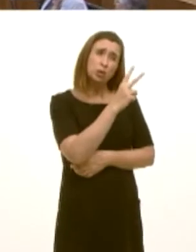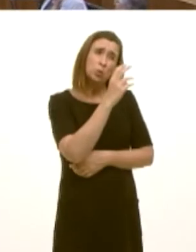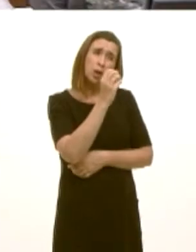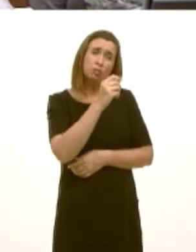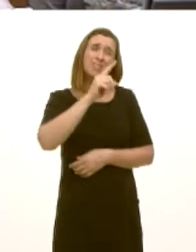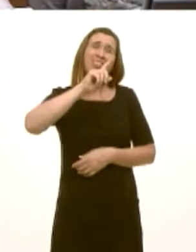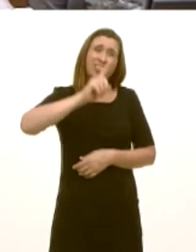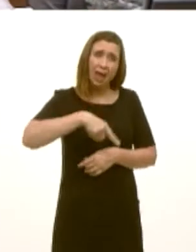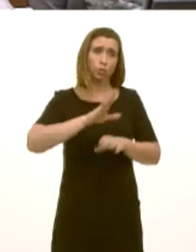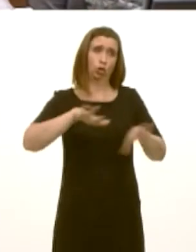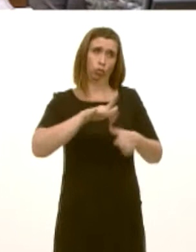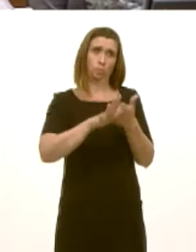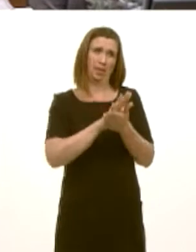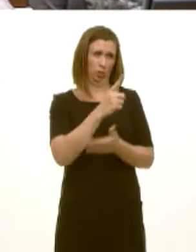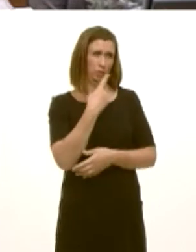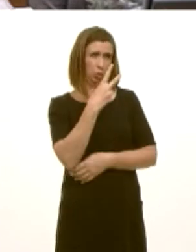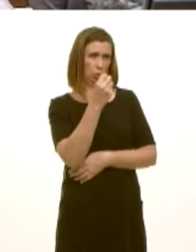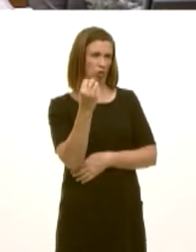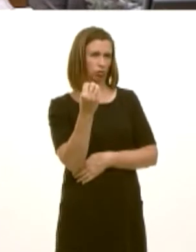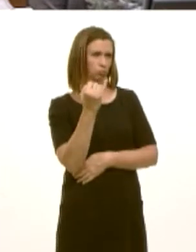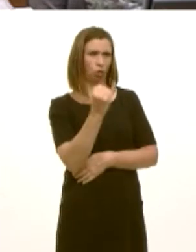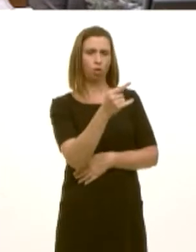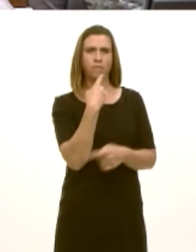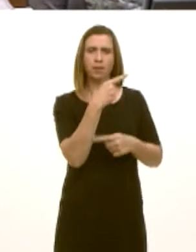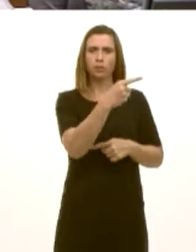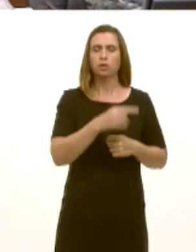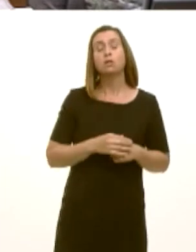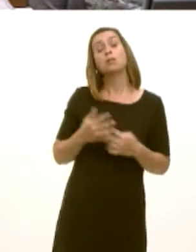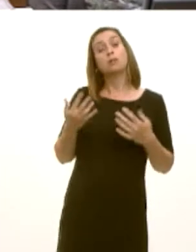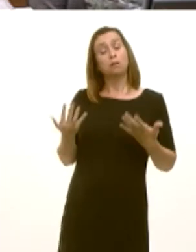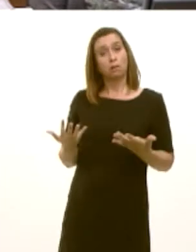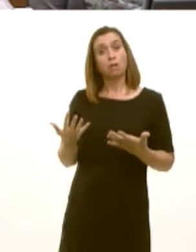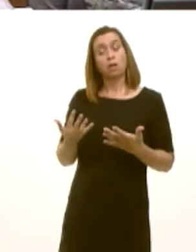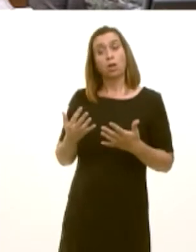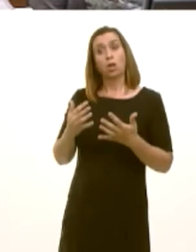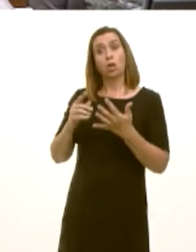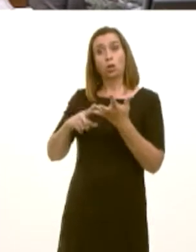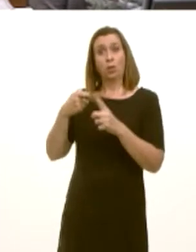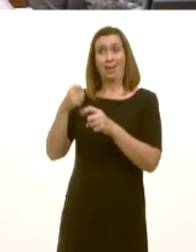But there are two issues here: first of all, the actions of the UK Government, and secondly,